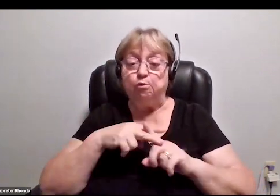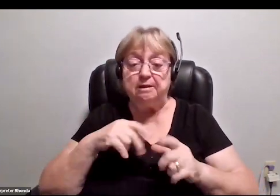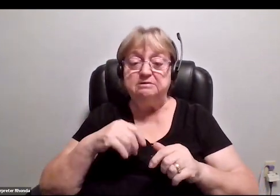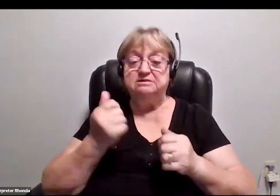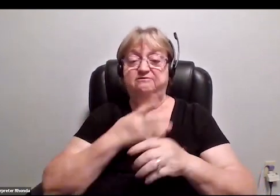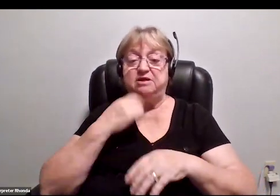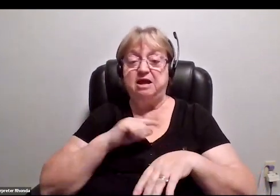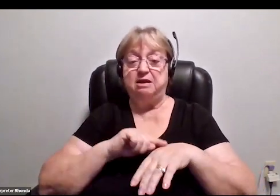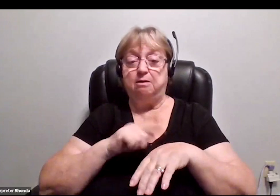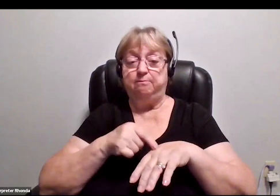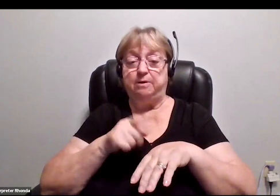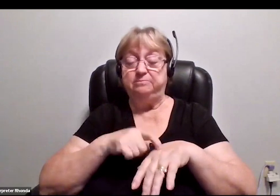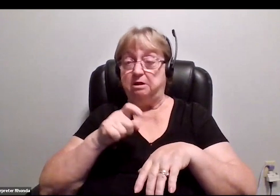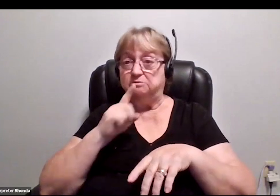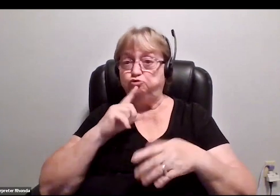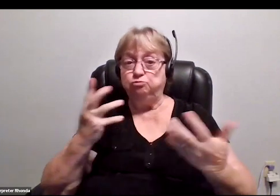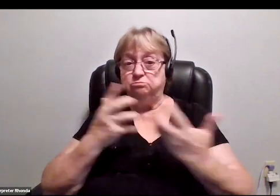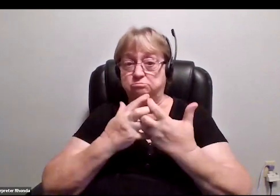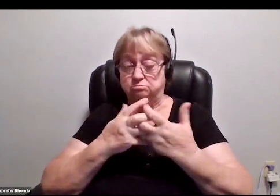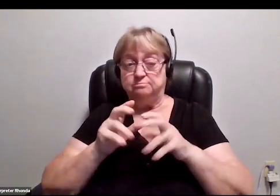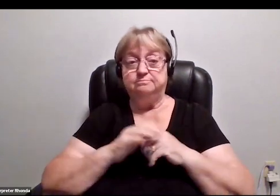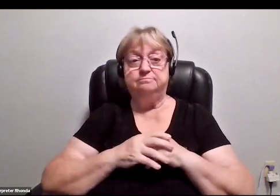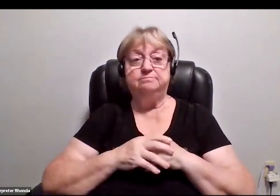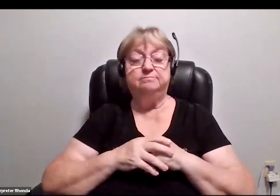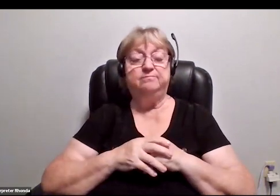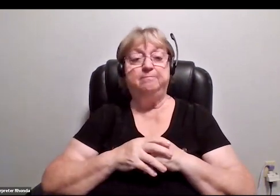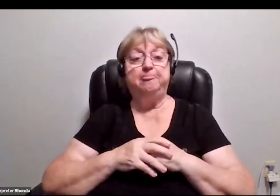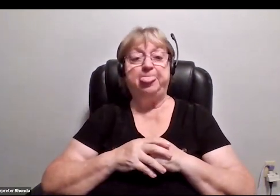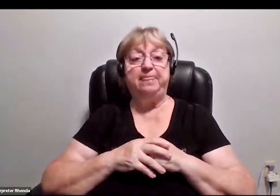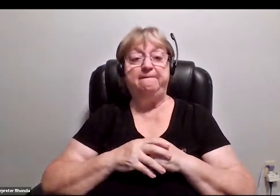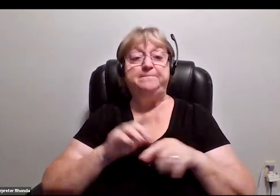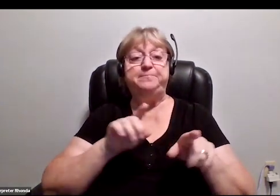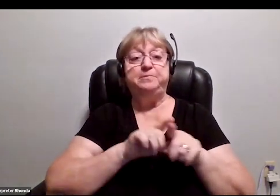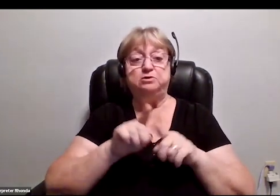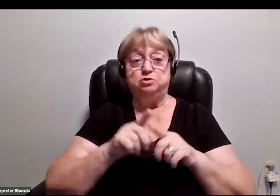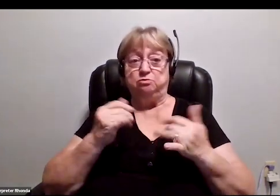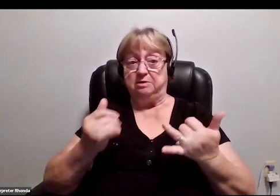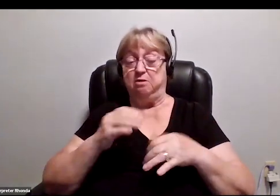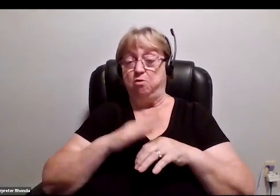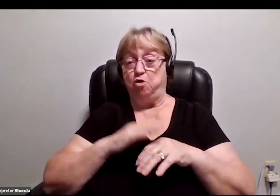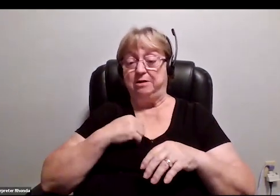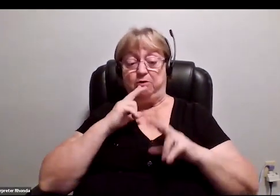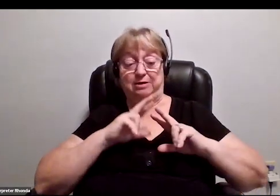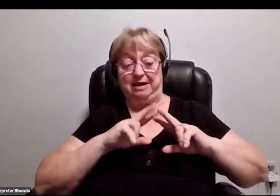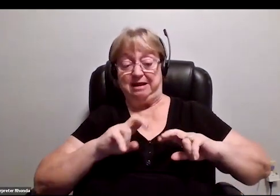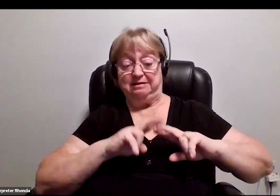so you could line it up. We're now on our analytics page because we want to look